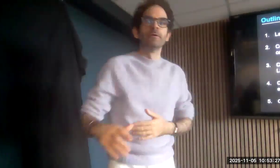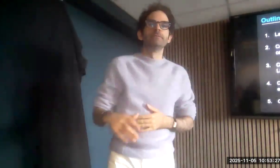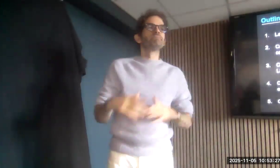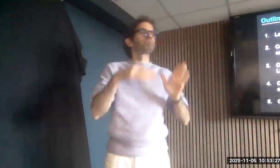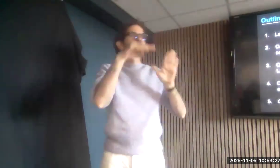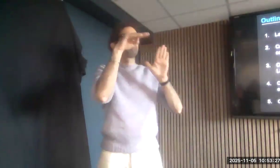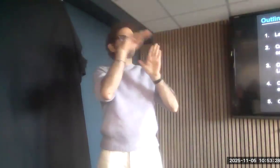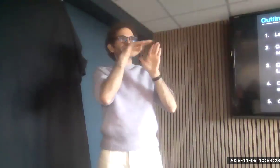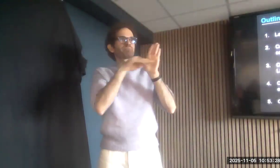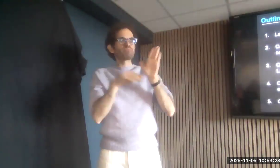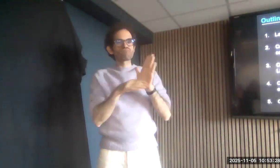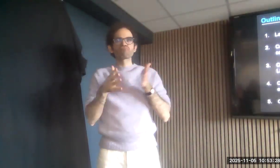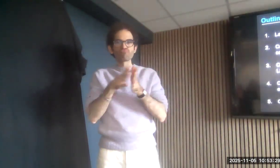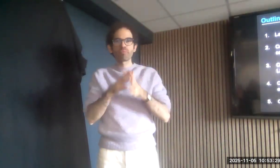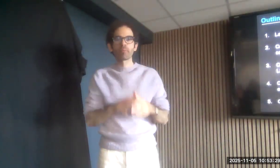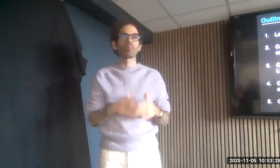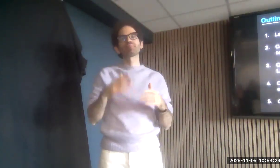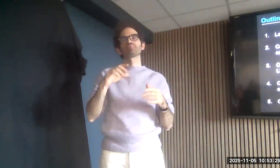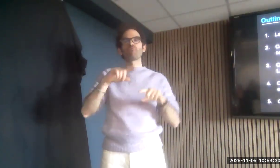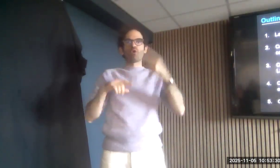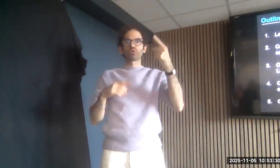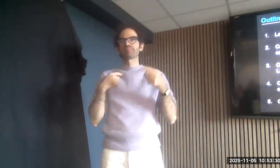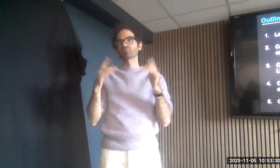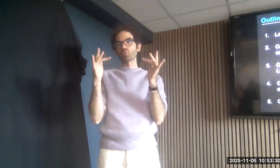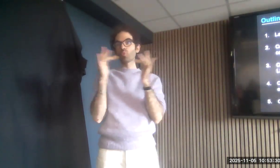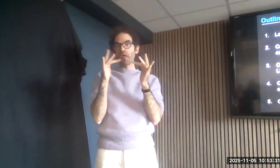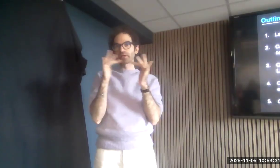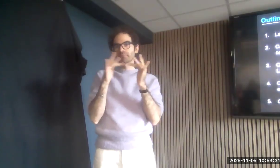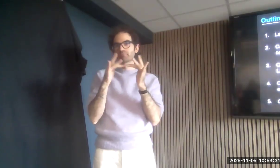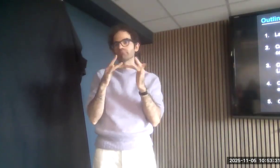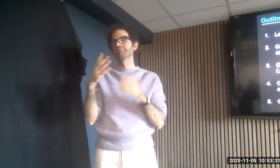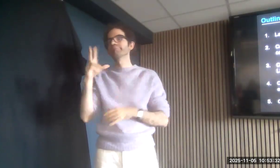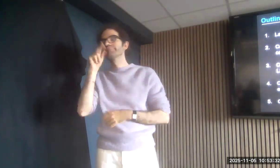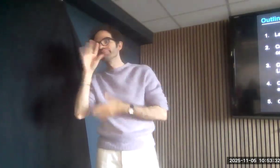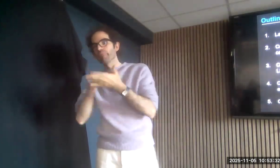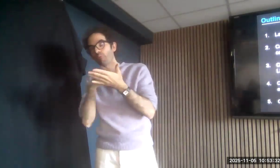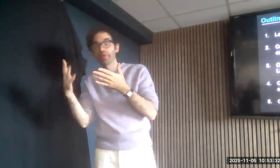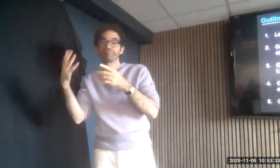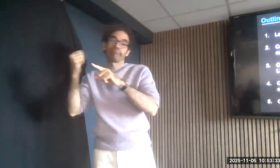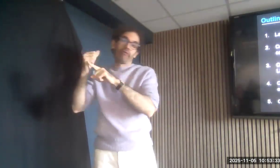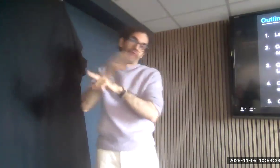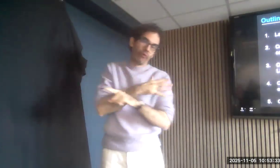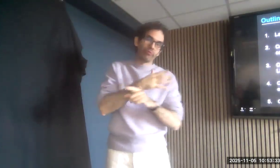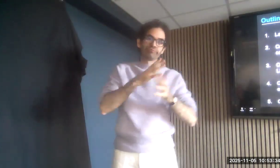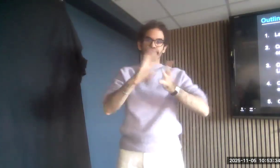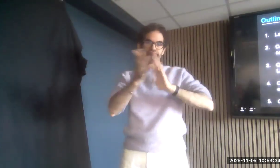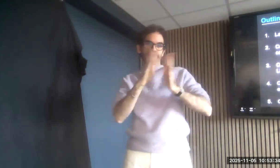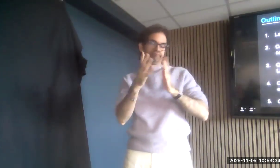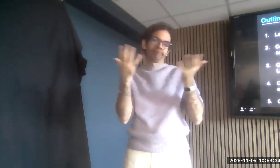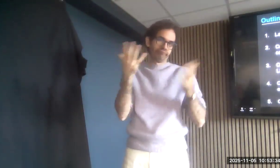And the concept of give presents itself in both iconic and non-iconic structures.